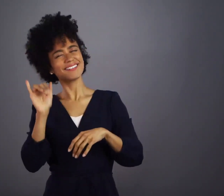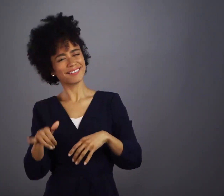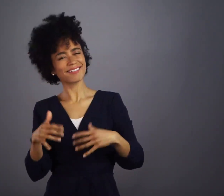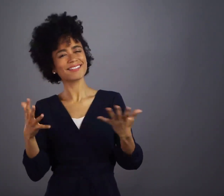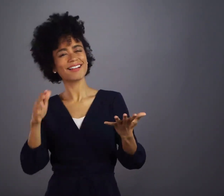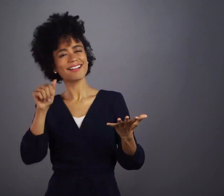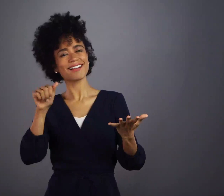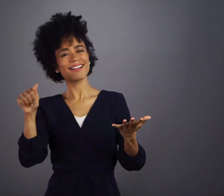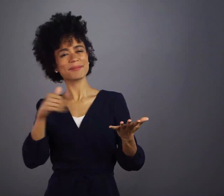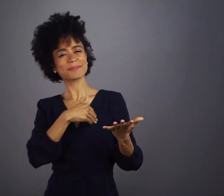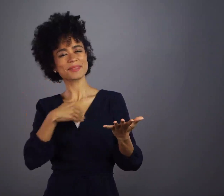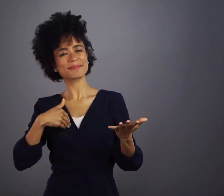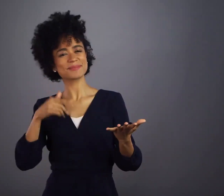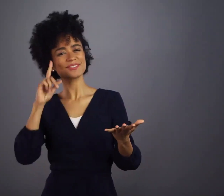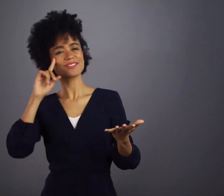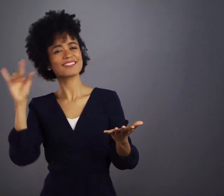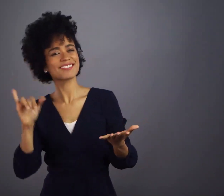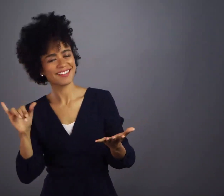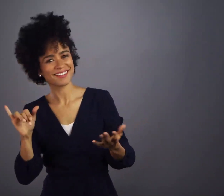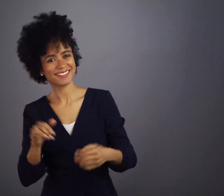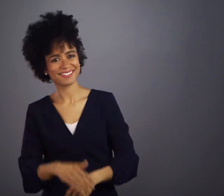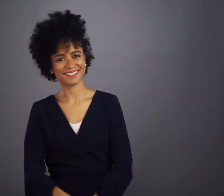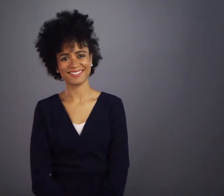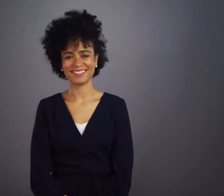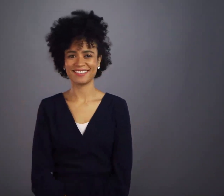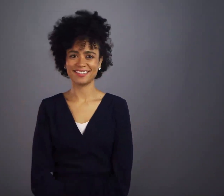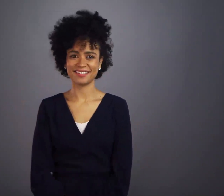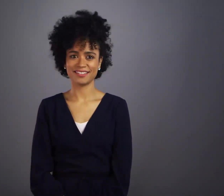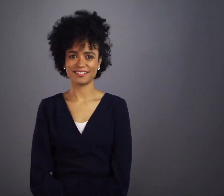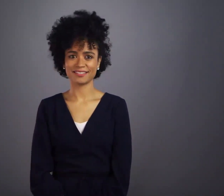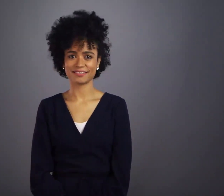and a clear-cut idea of what has actually happened in their lives.